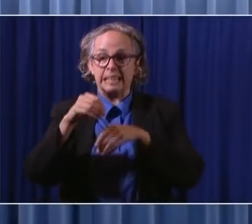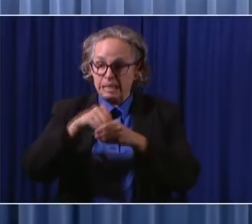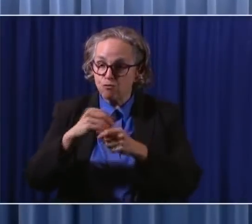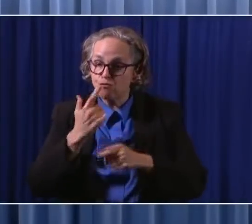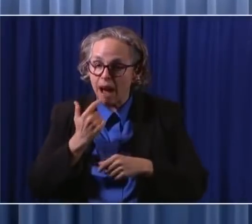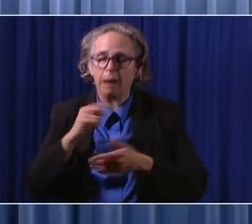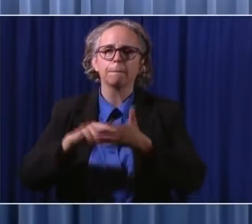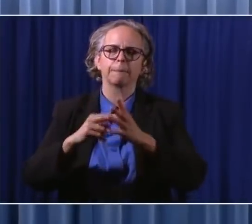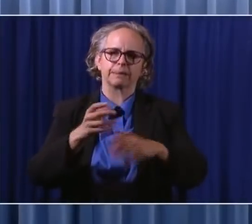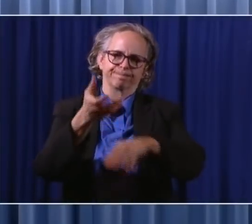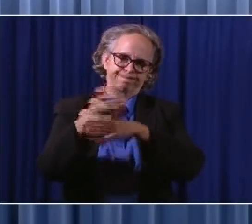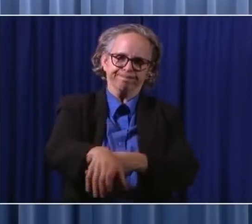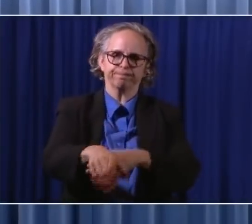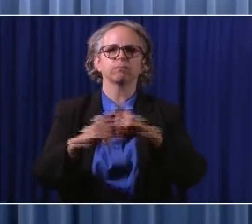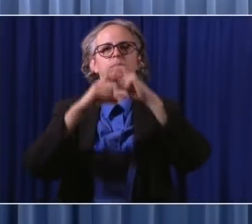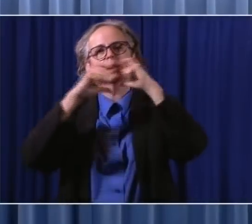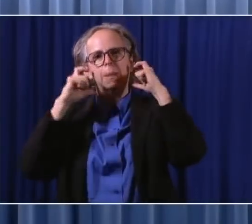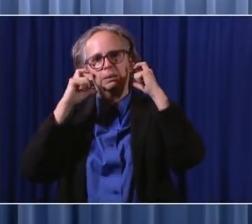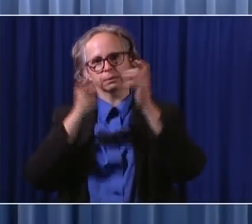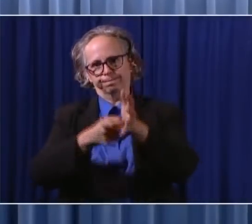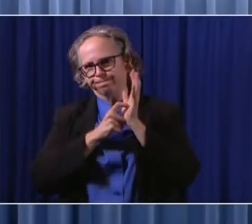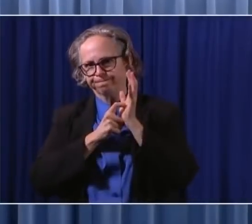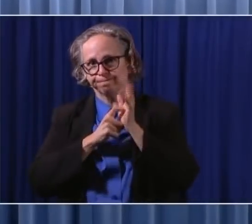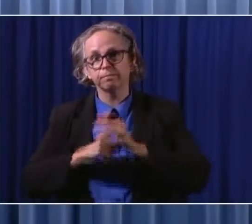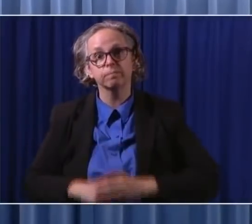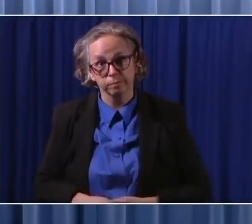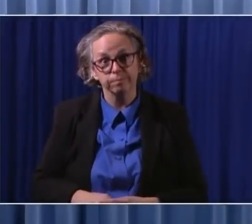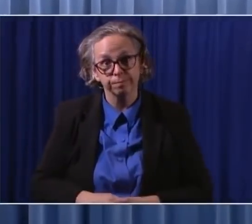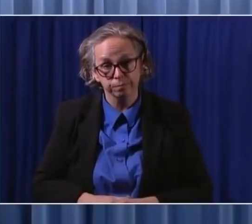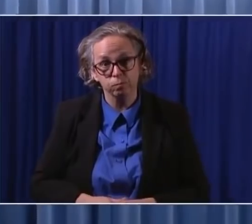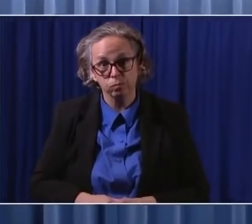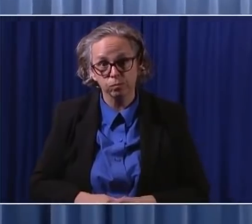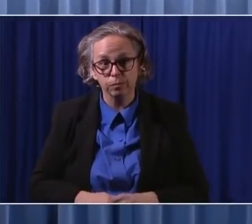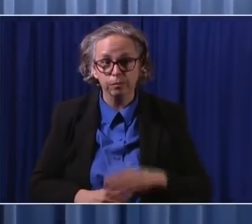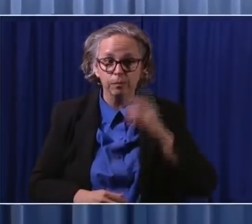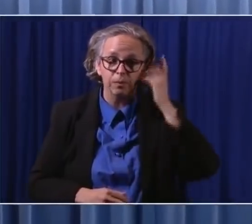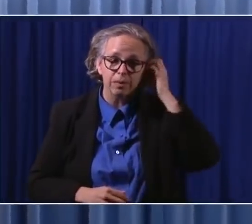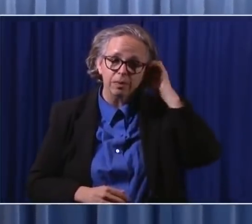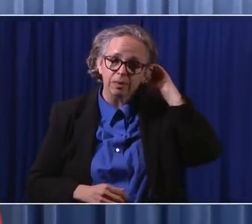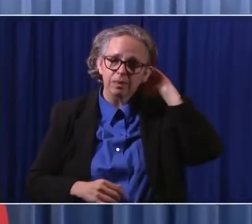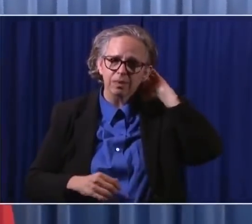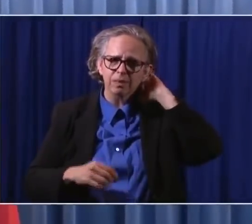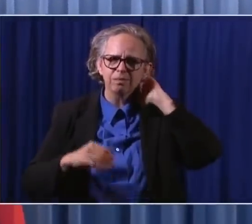THAT RED CATEGORY. BUT IT'S ONLY GOING TO BE REQUIRED IN